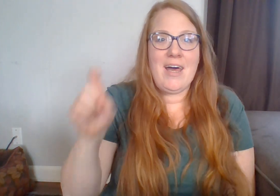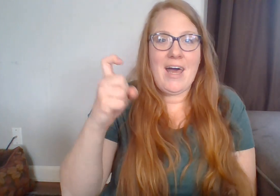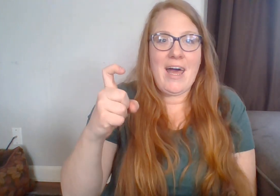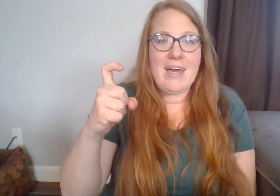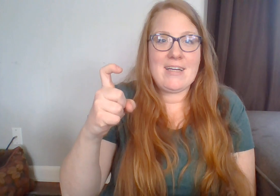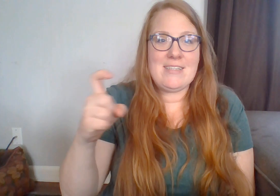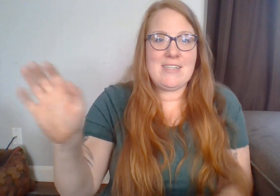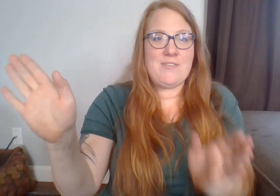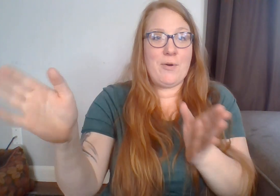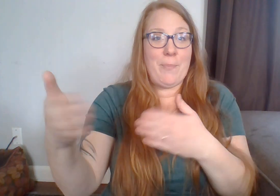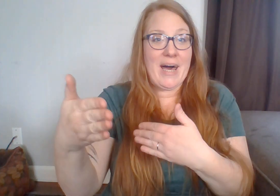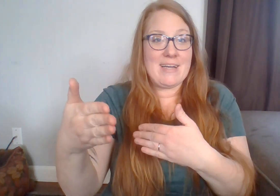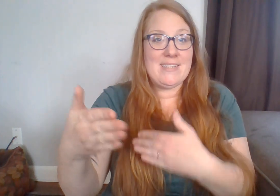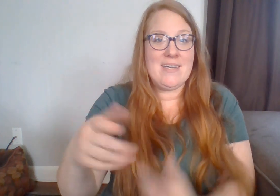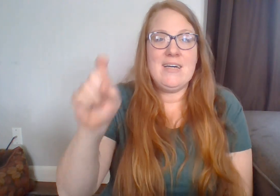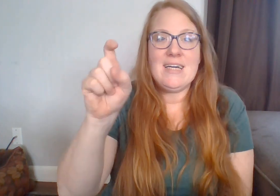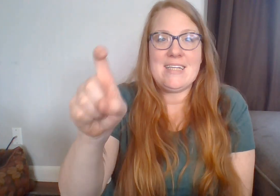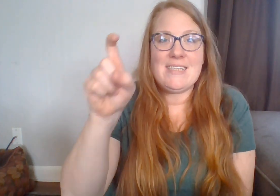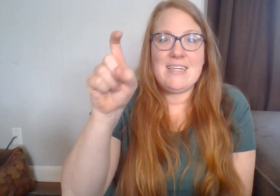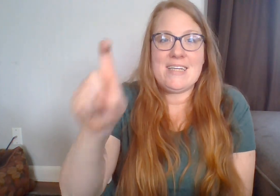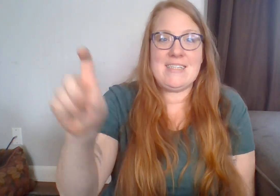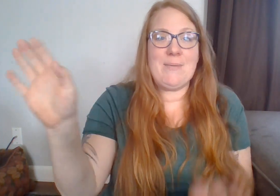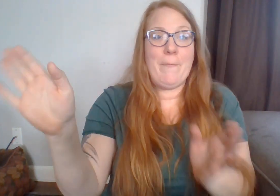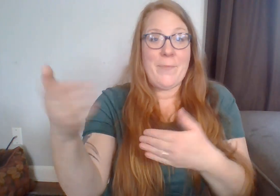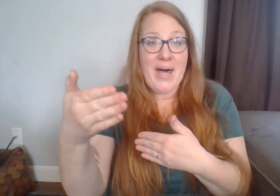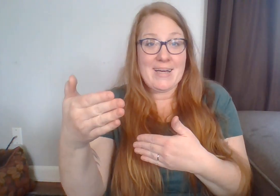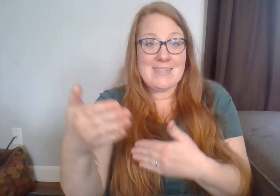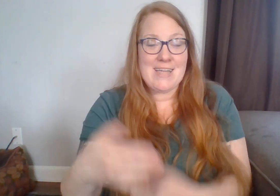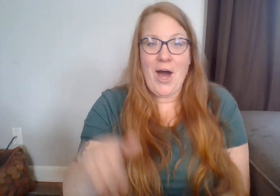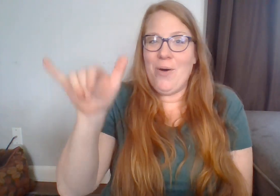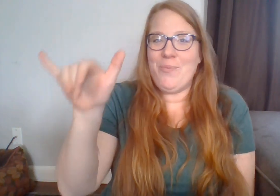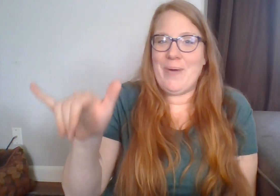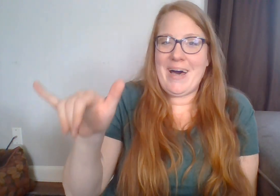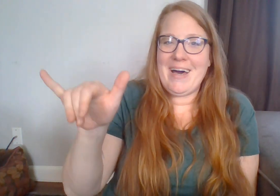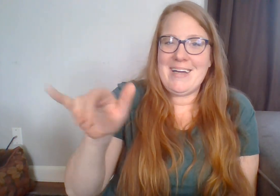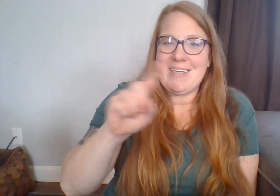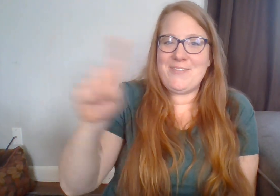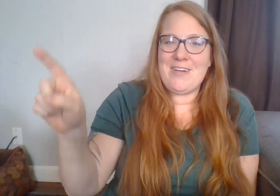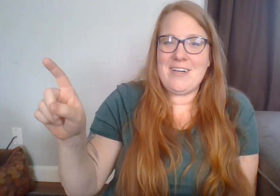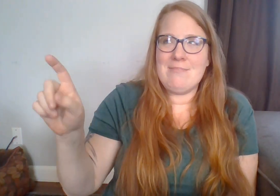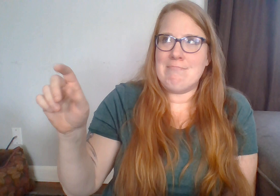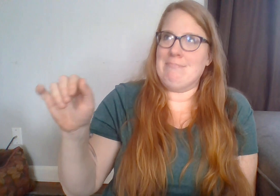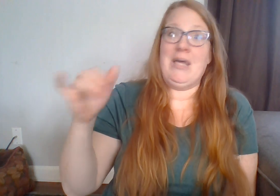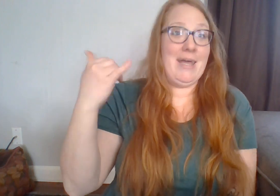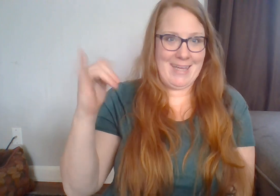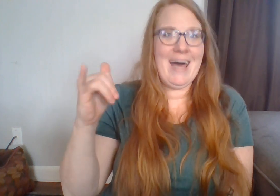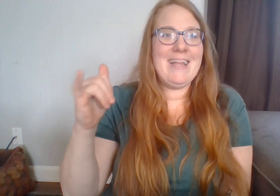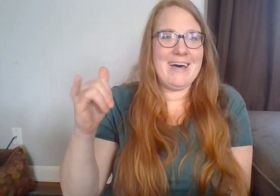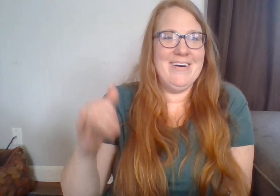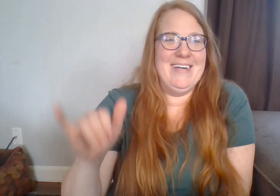X is for box x...x...box Y is for yellow